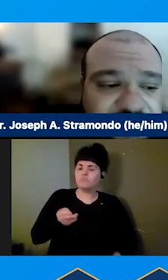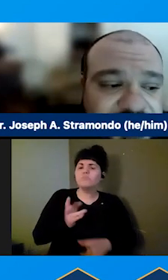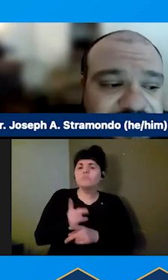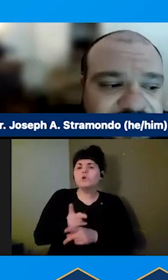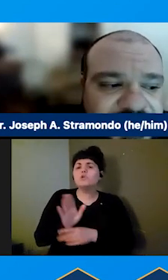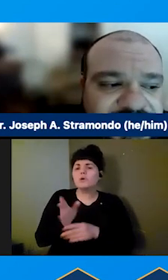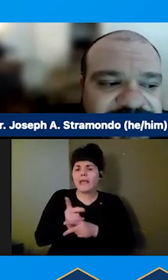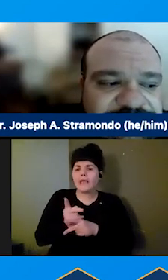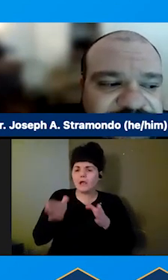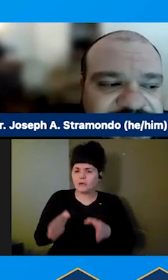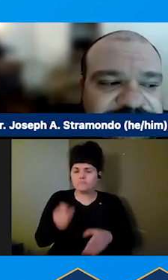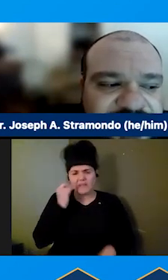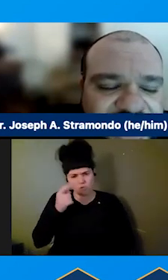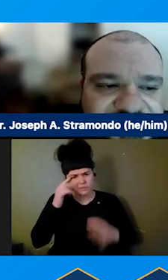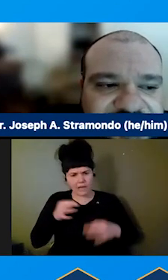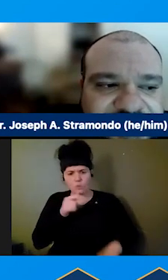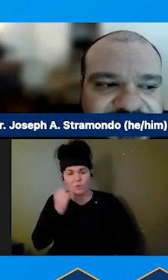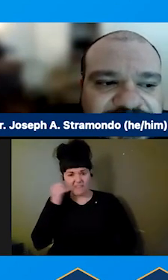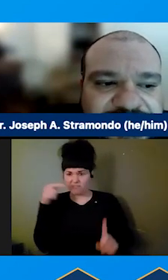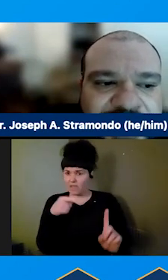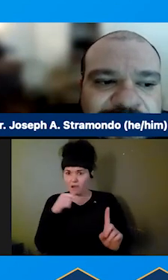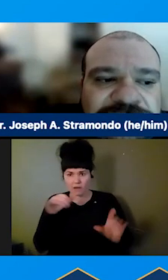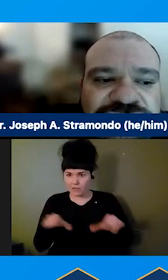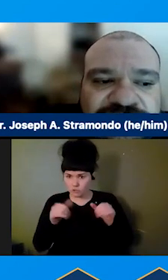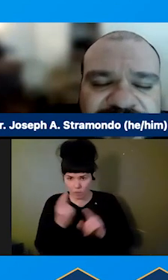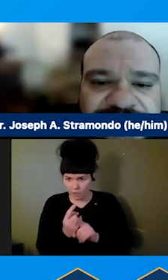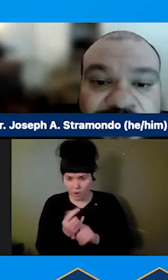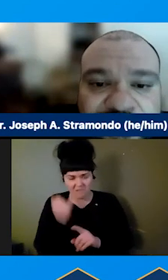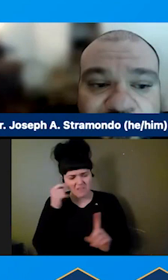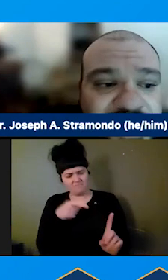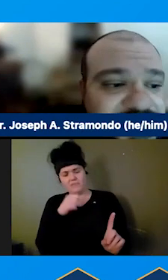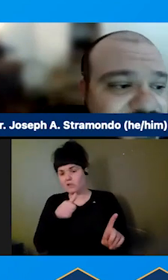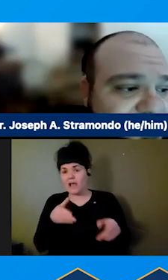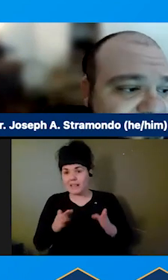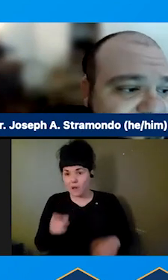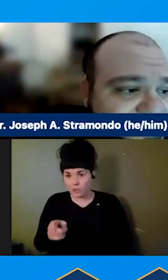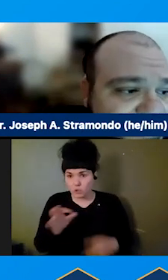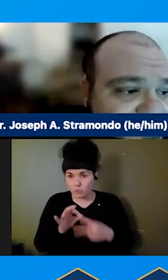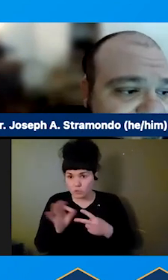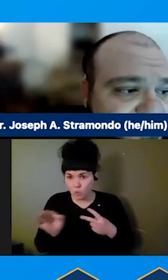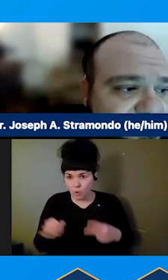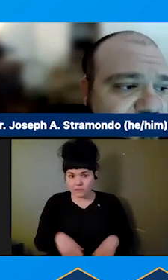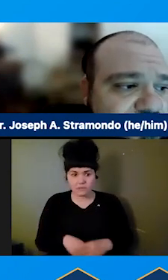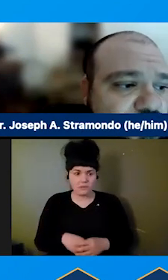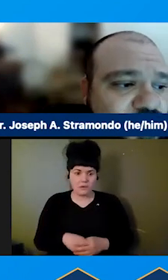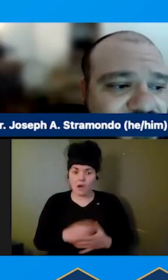if they're not doing it right, if they're not allowing you choice over what care to receive